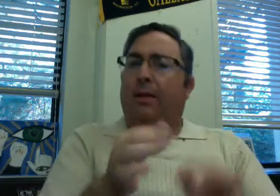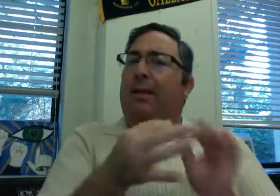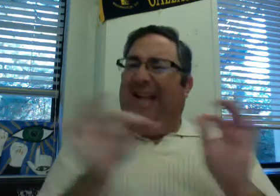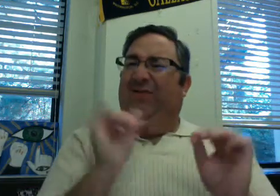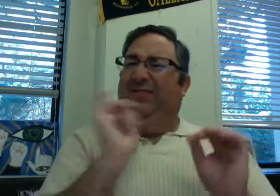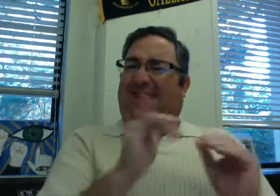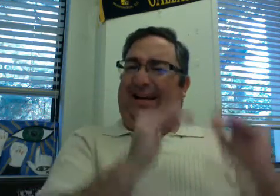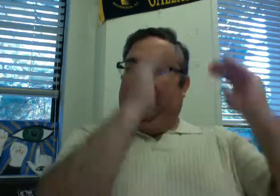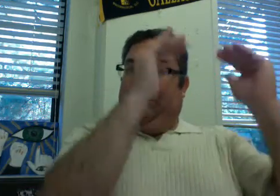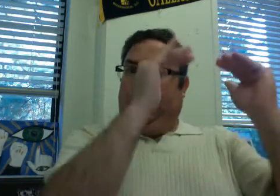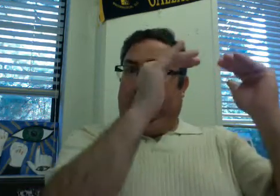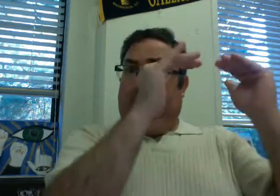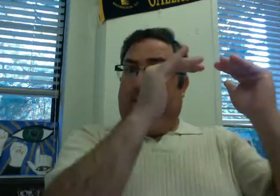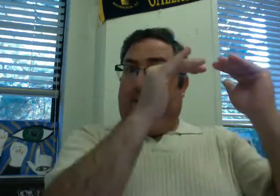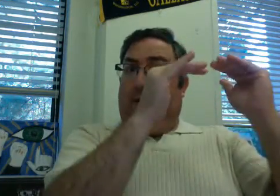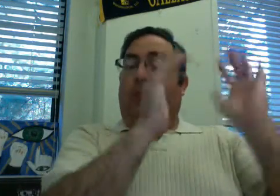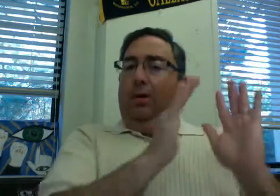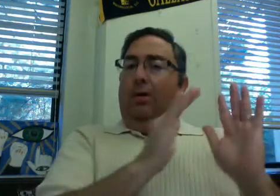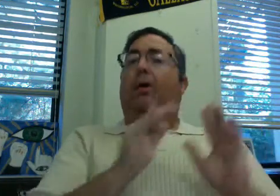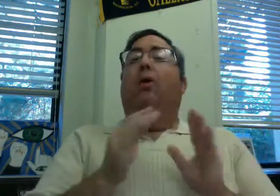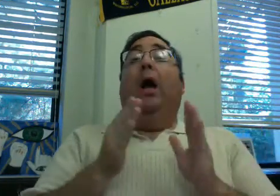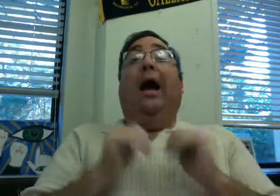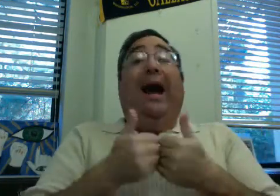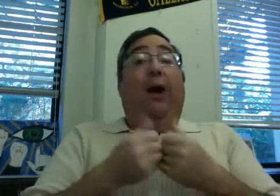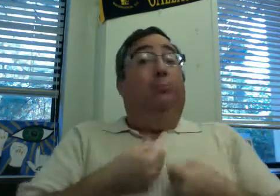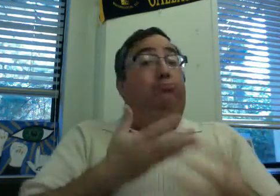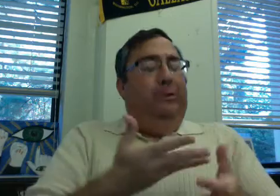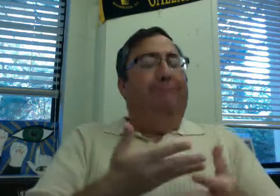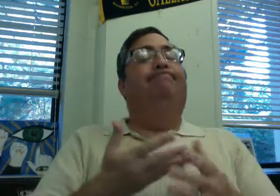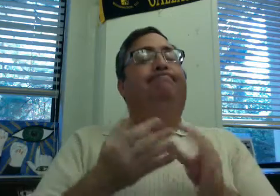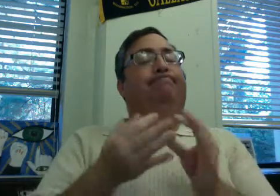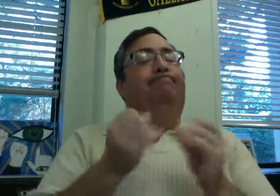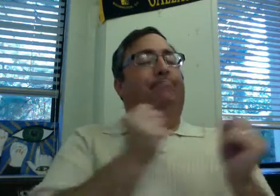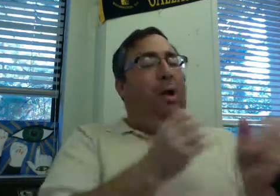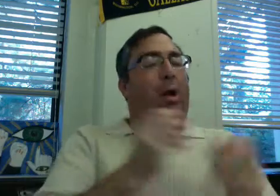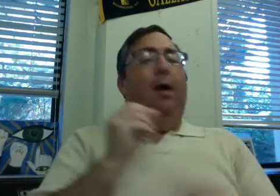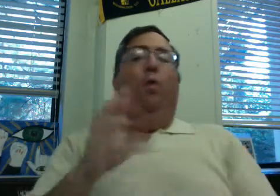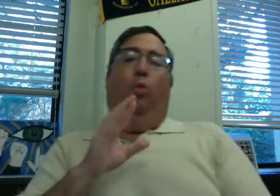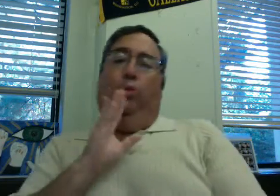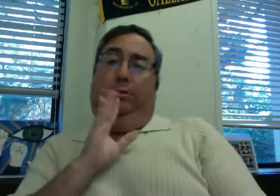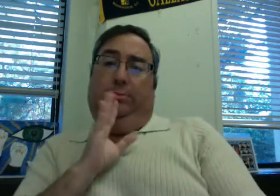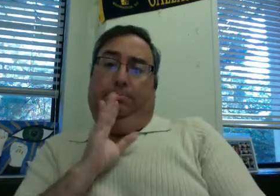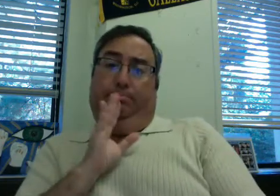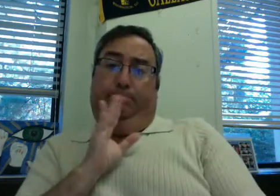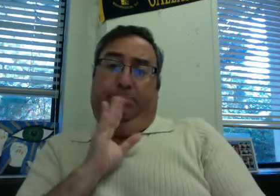Language is the super order. Speech and signs are just the means by which language gets expressed.